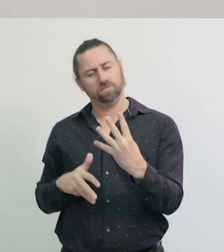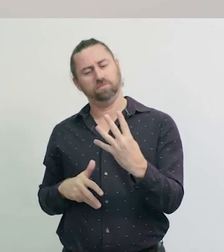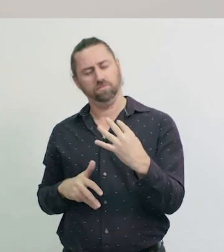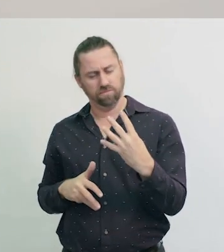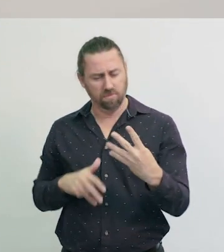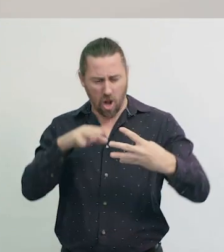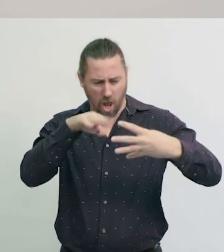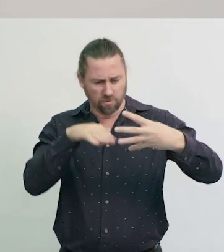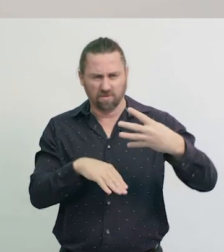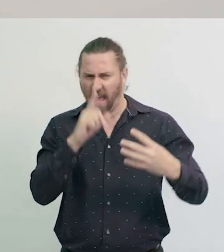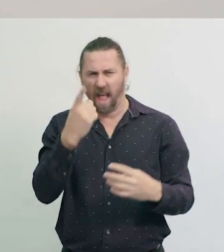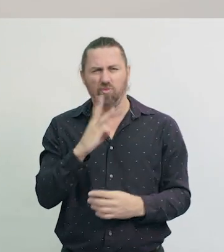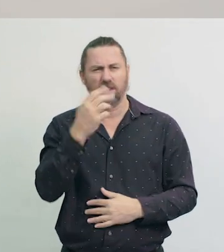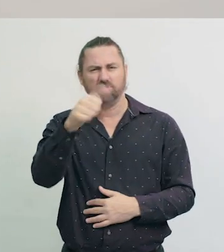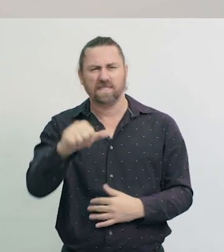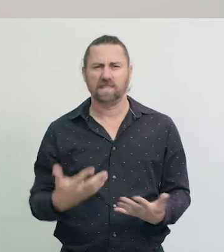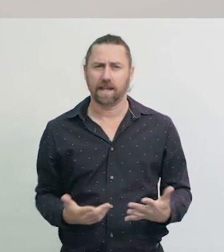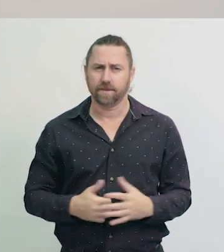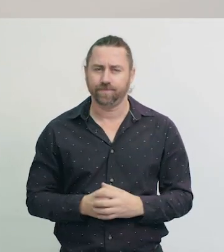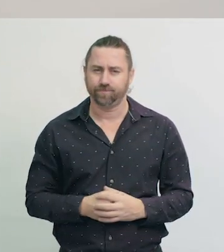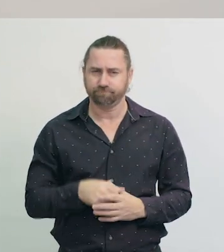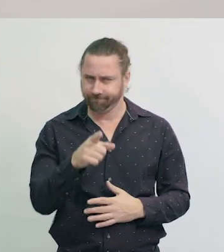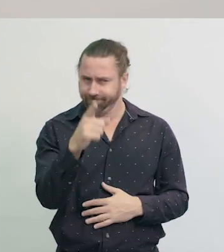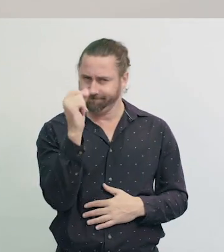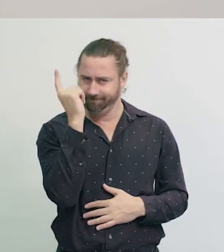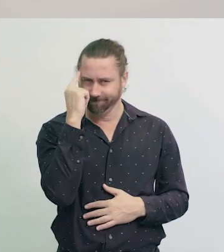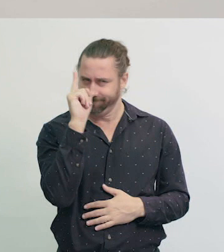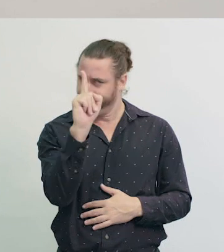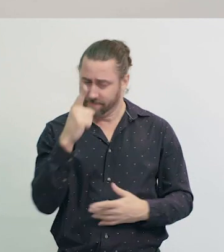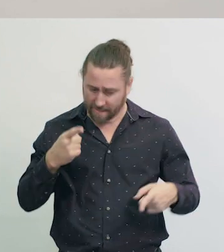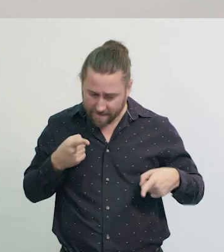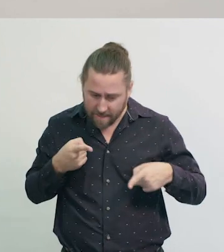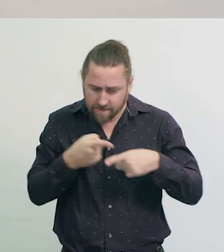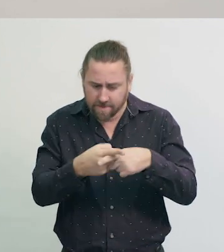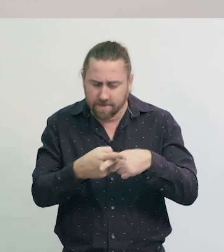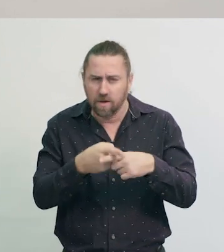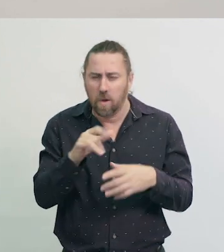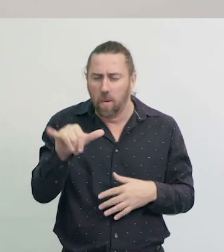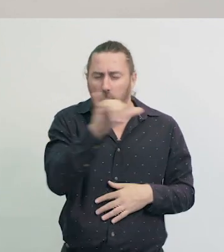So, let's think about what types of angles can be created from two intersecting lines.